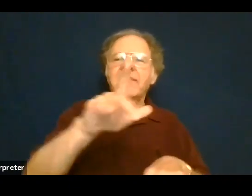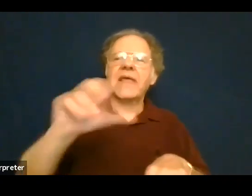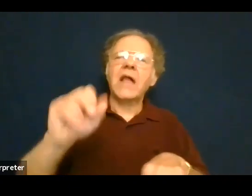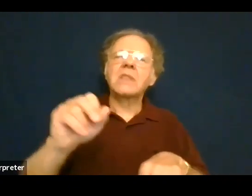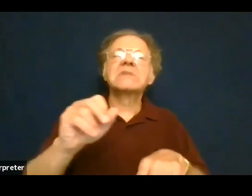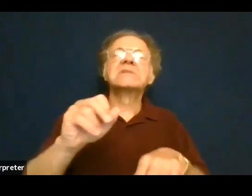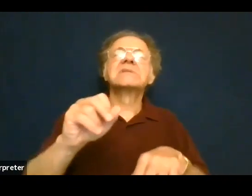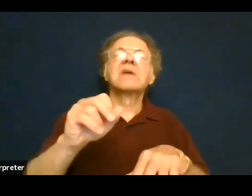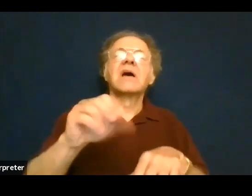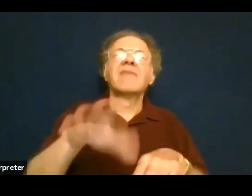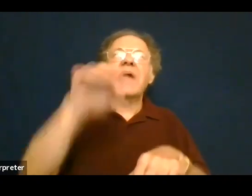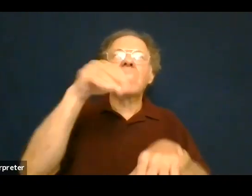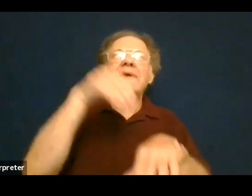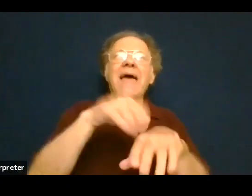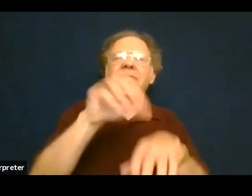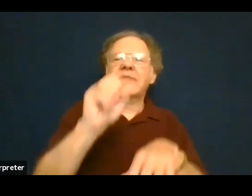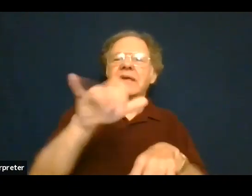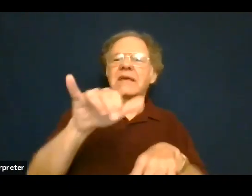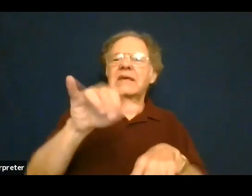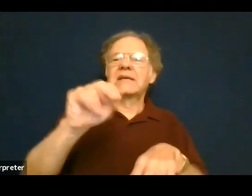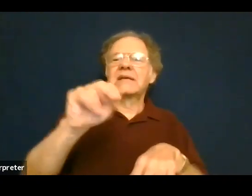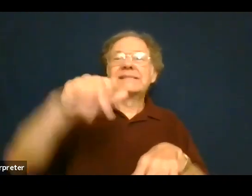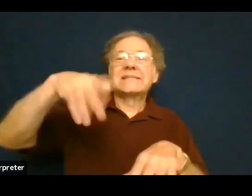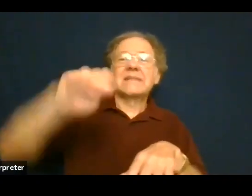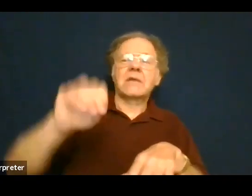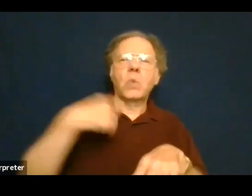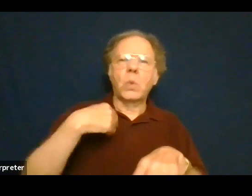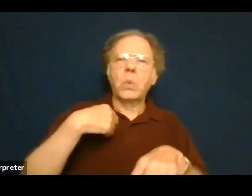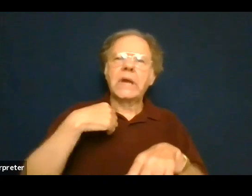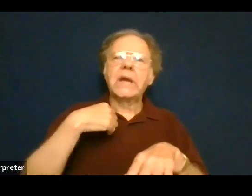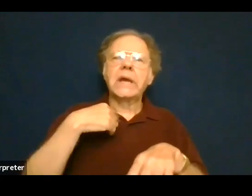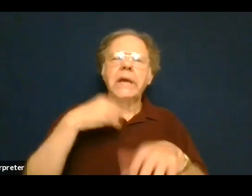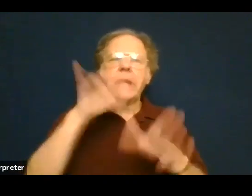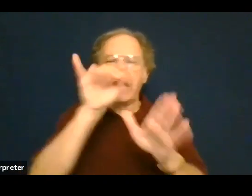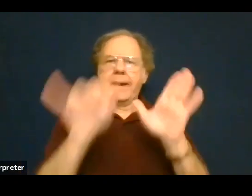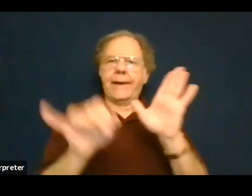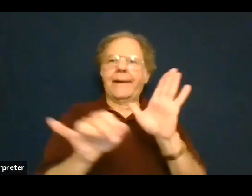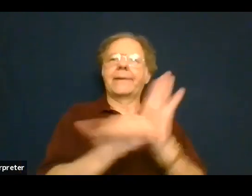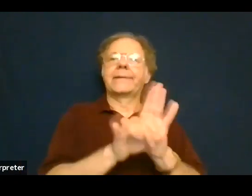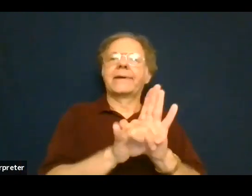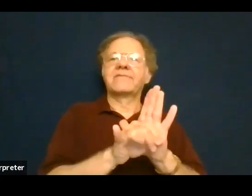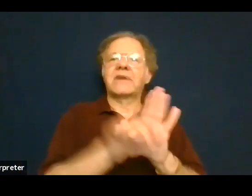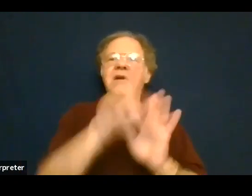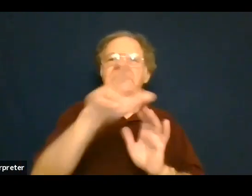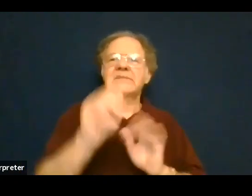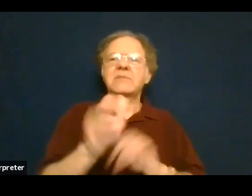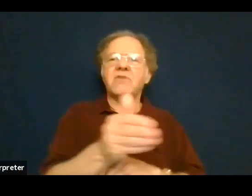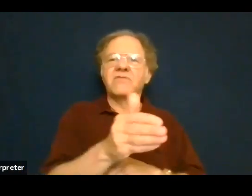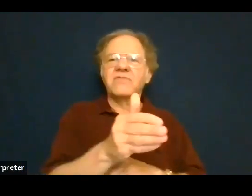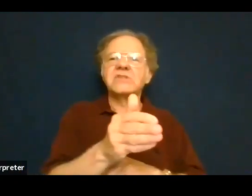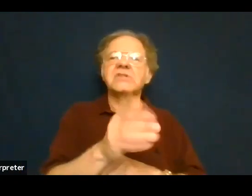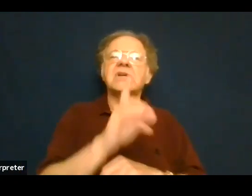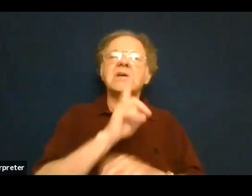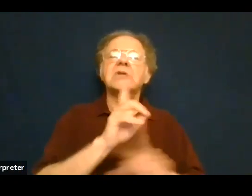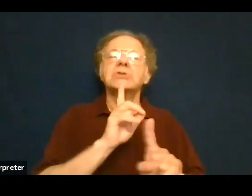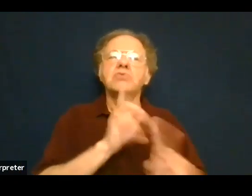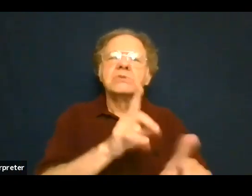And we took it a step further and identified that this zebrafish model is actually responsive to pharmacological therapy.